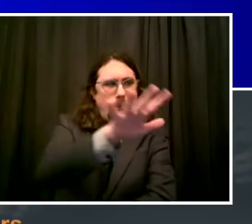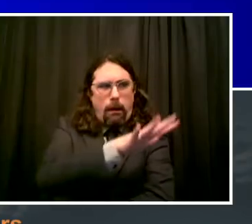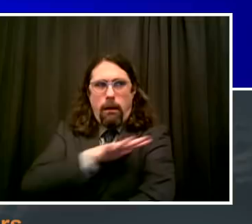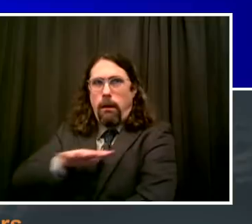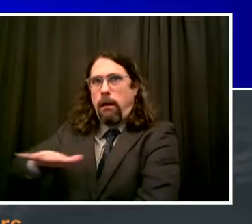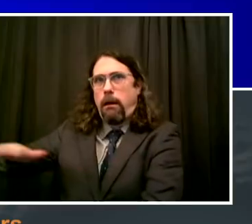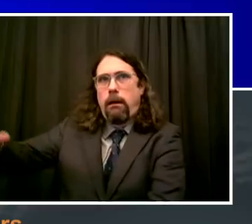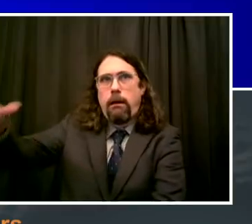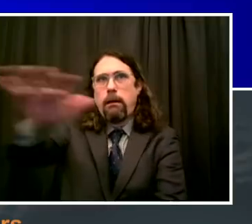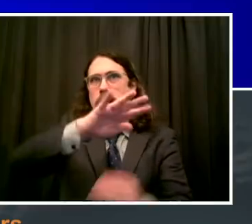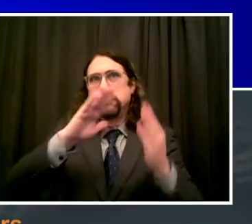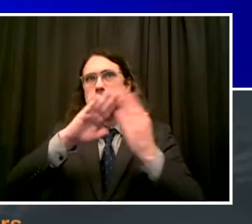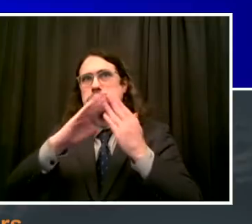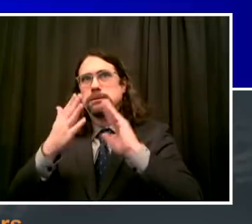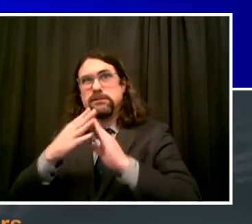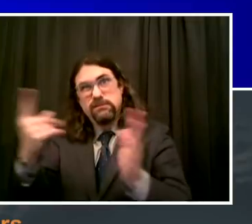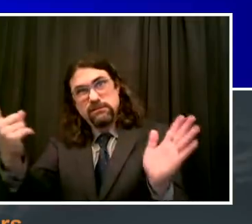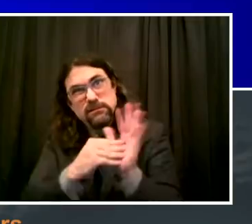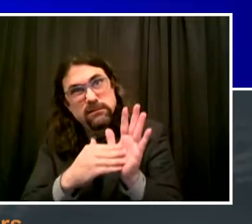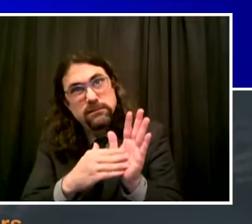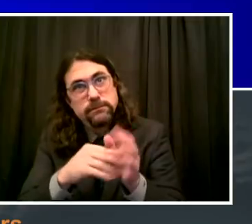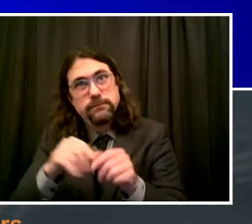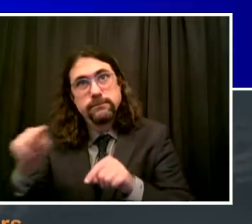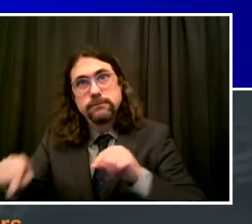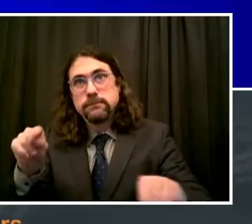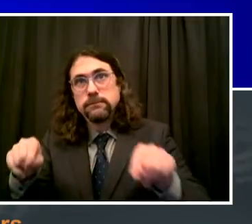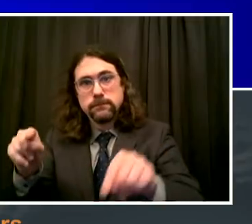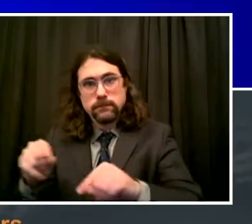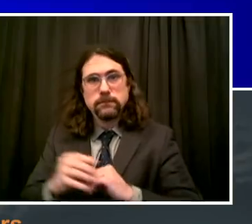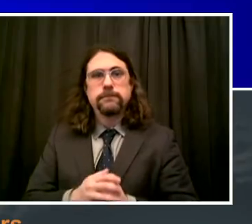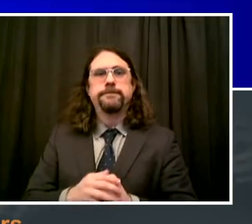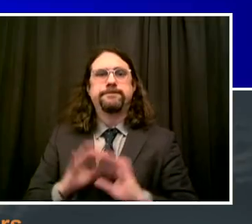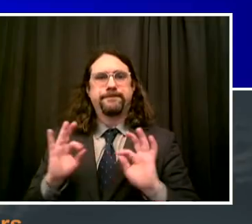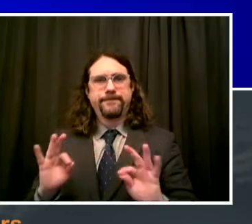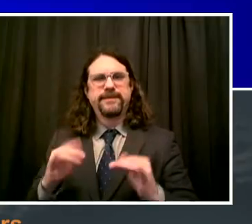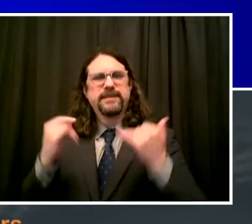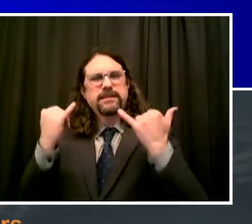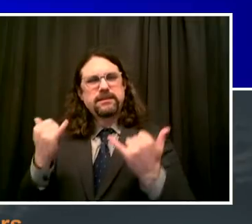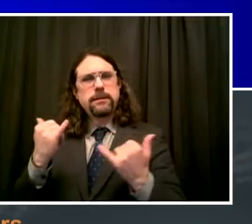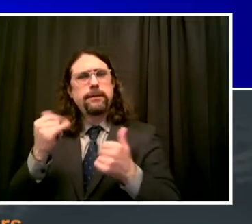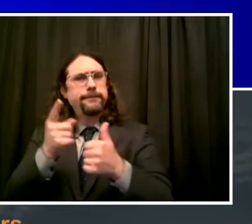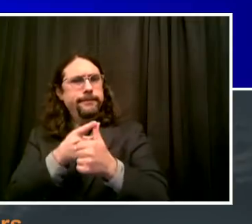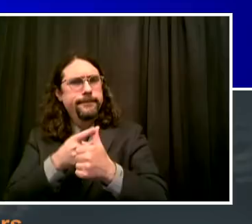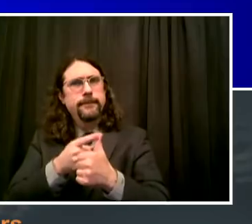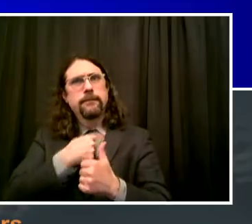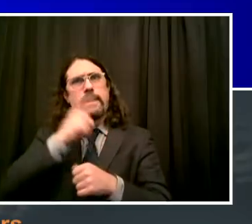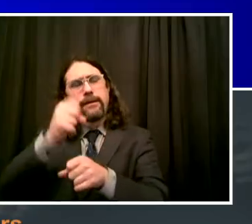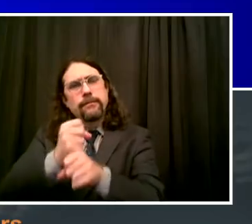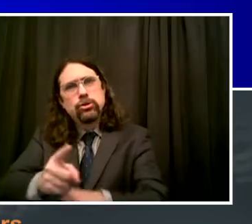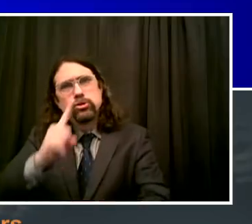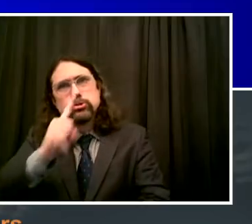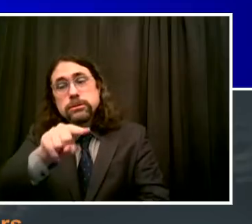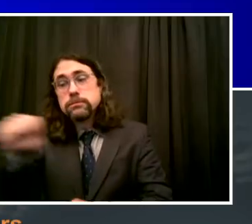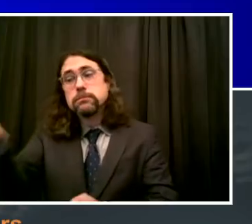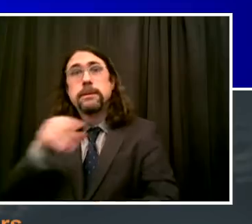HADE-H ORIN THCI. REIN O? OF THEM NEED THE PERSONAL PROTECTIVE